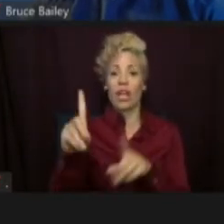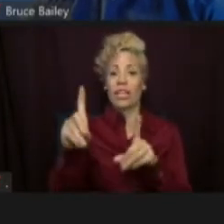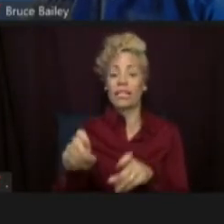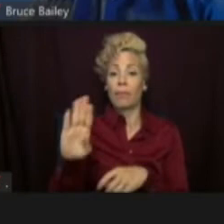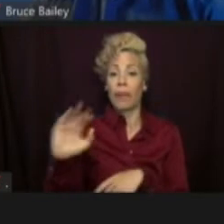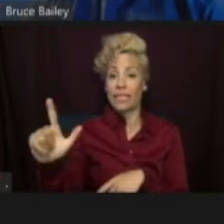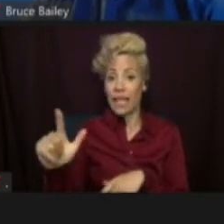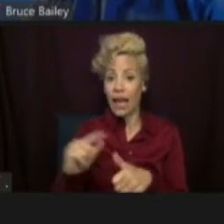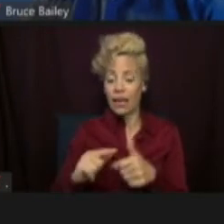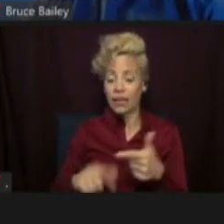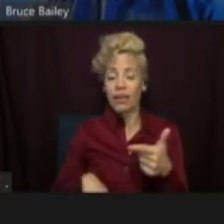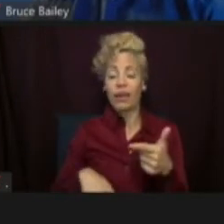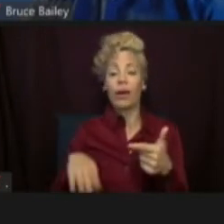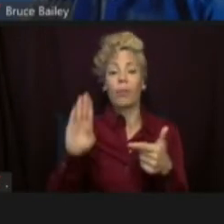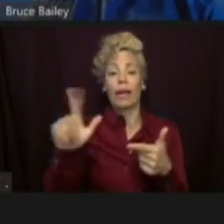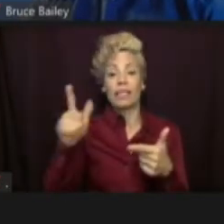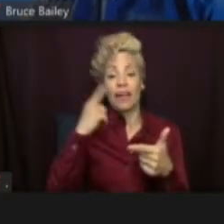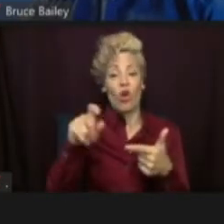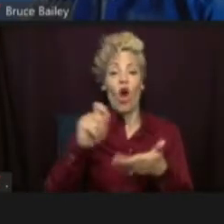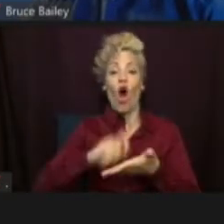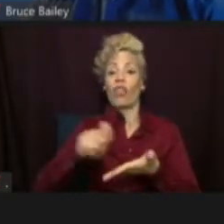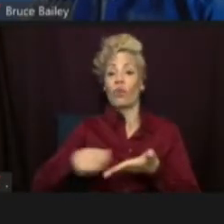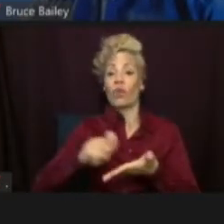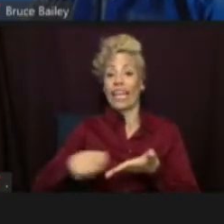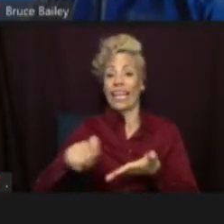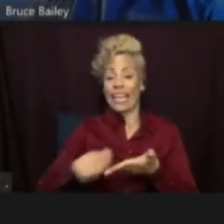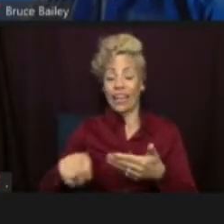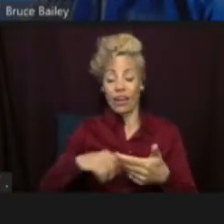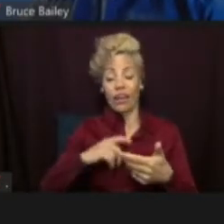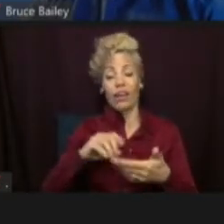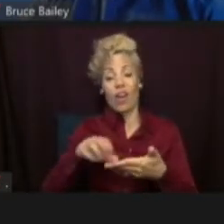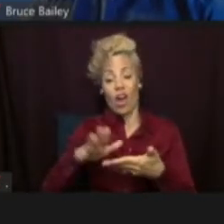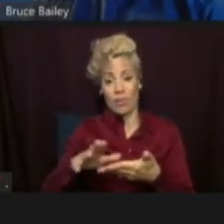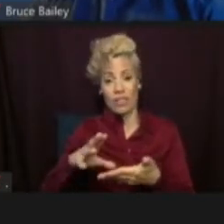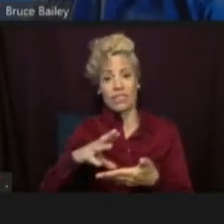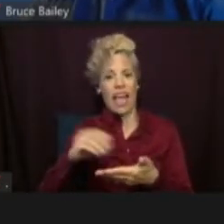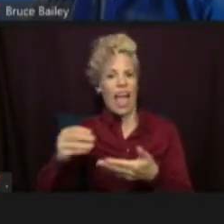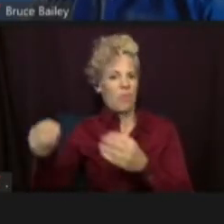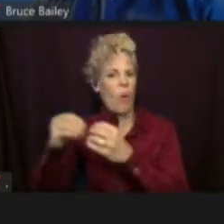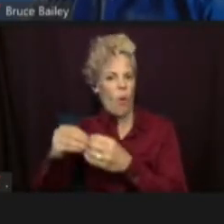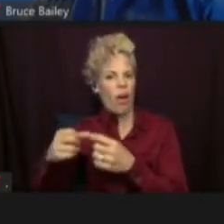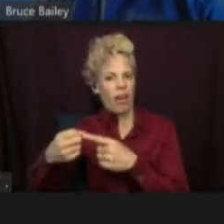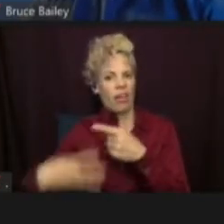a baseline for authoring tools, documents, and more. So we have lots to do,